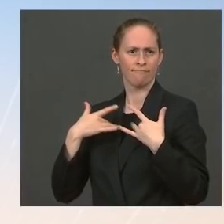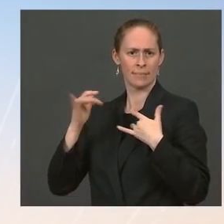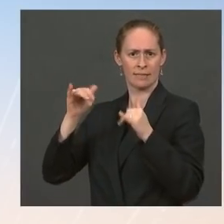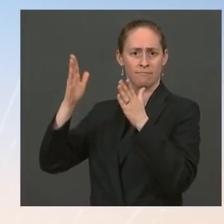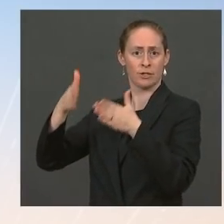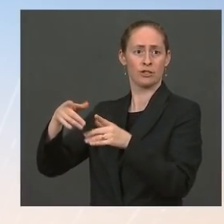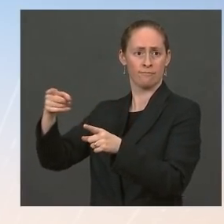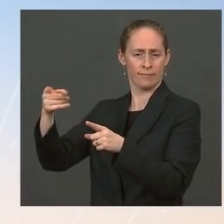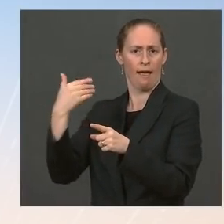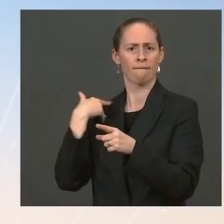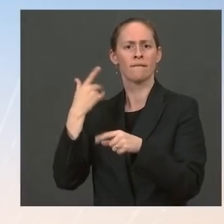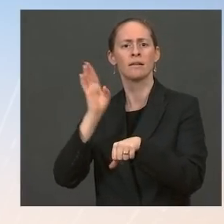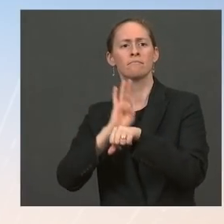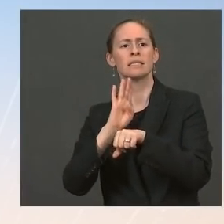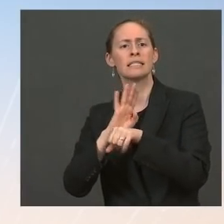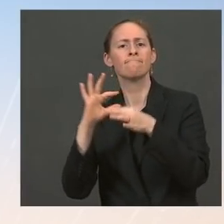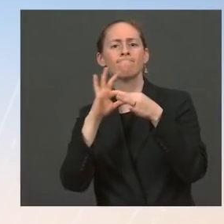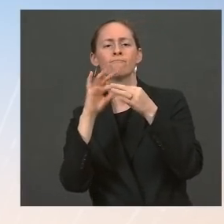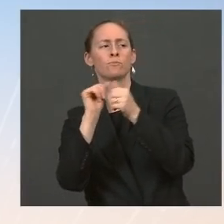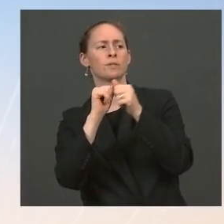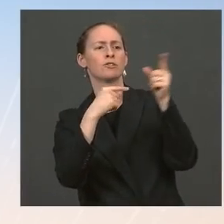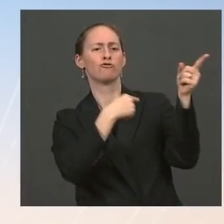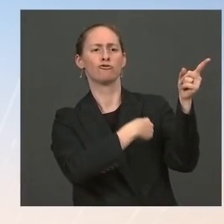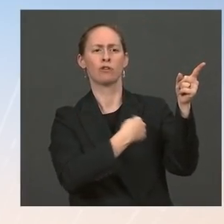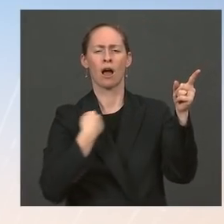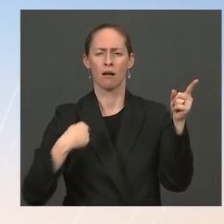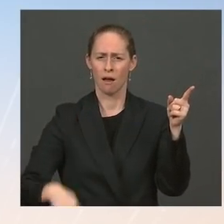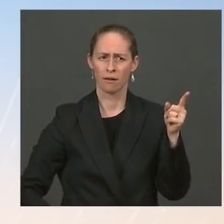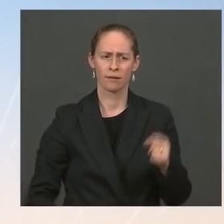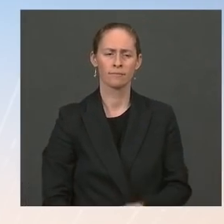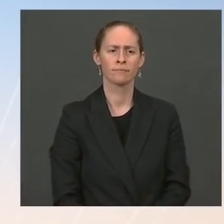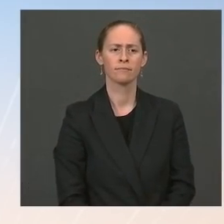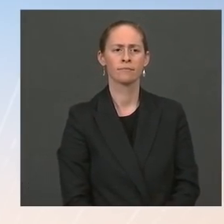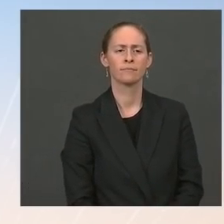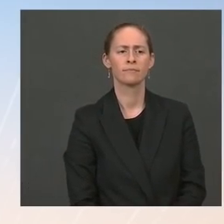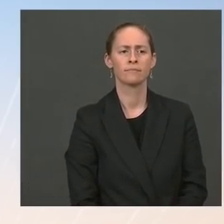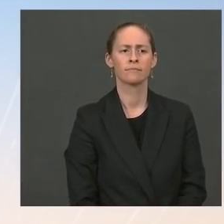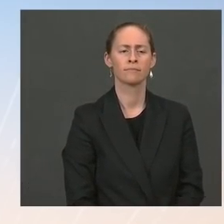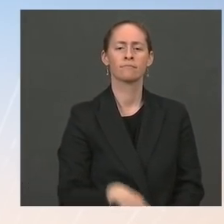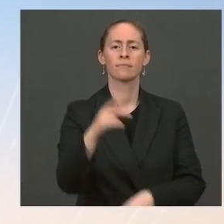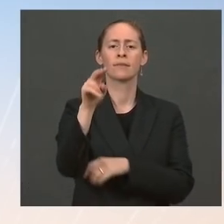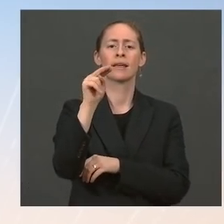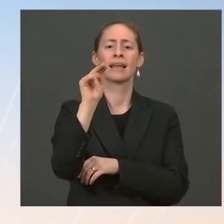that anyone who knows Nick Burns's background knows that he is eminently qualified for this position.